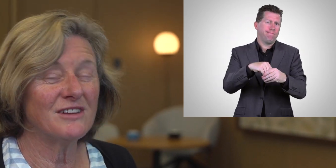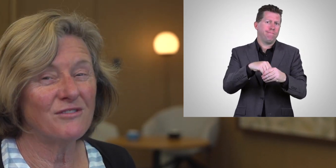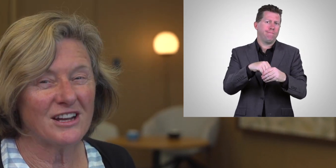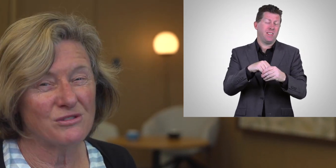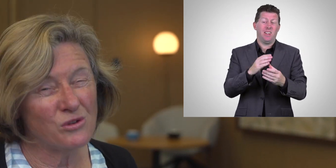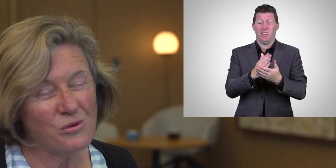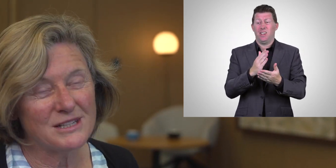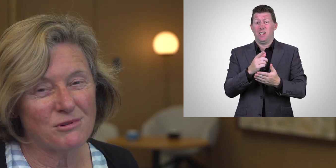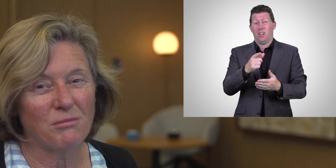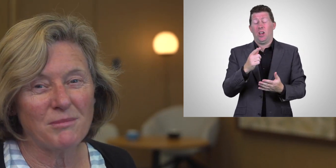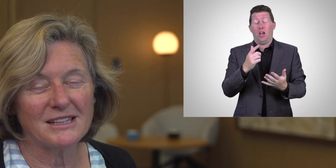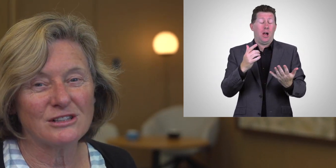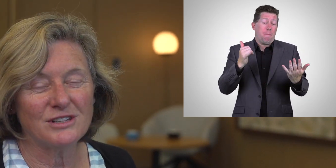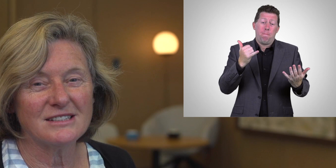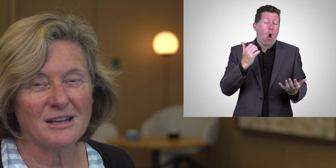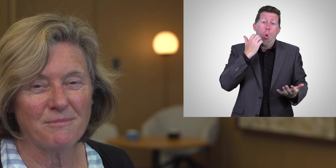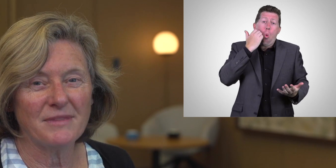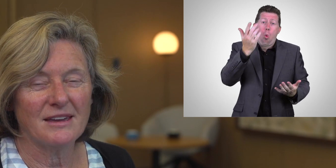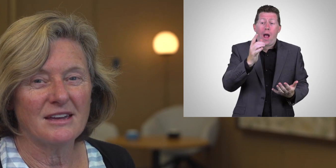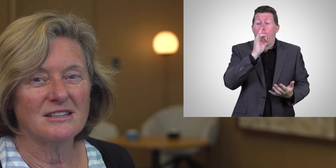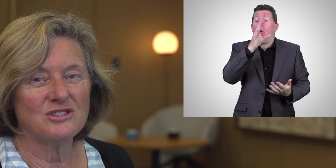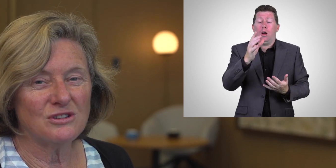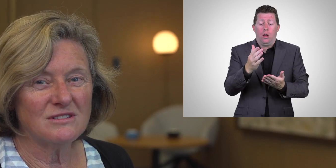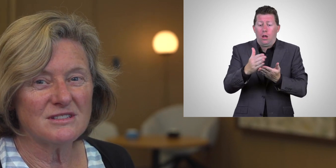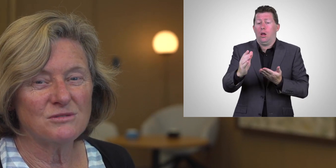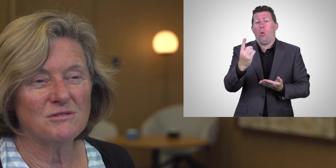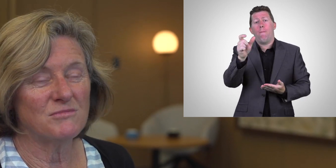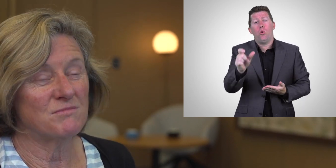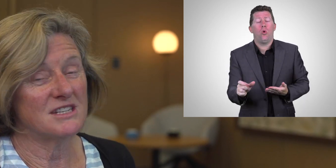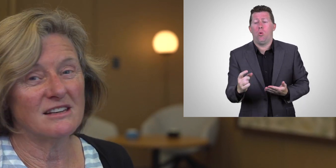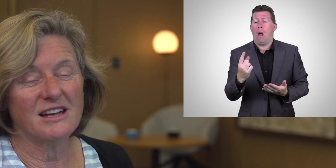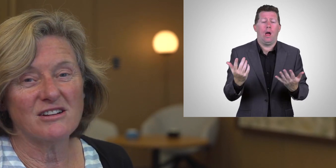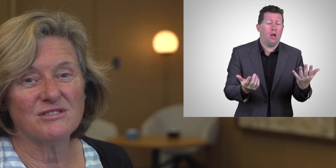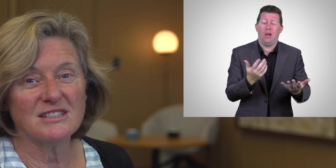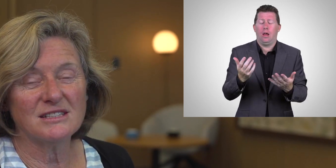in fact, you'll always probably be excluding some students with particular characteristics,